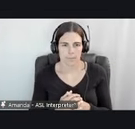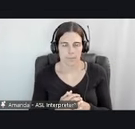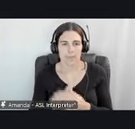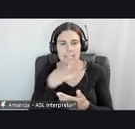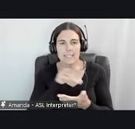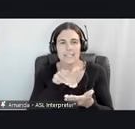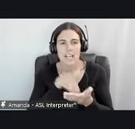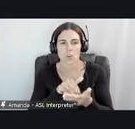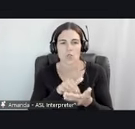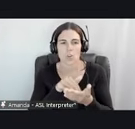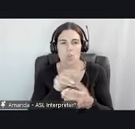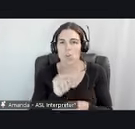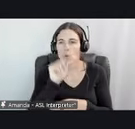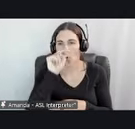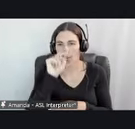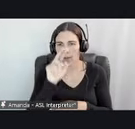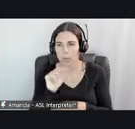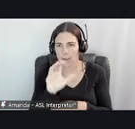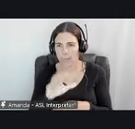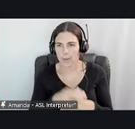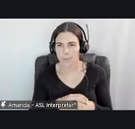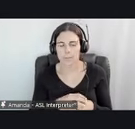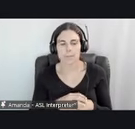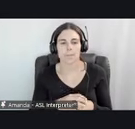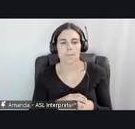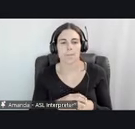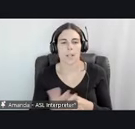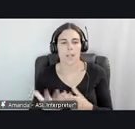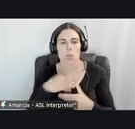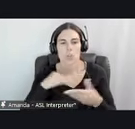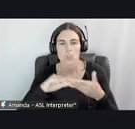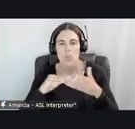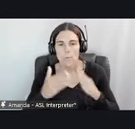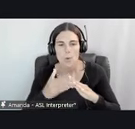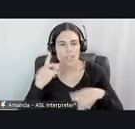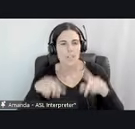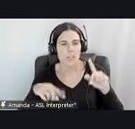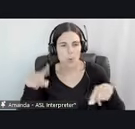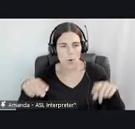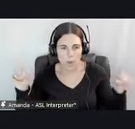North Carolina. It includes communities that are incredibly diverse urban rural and everything in